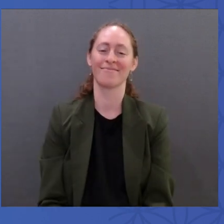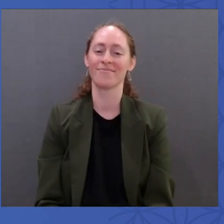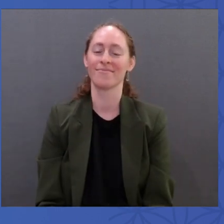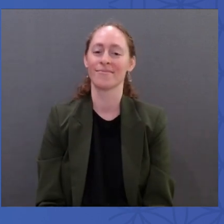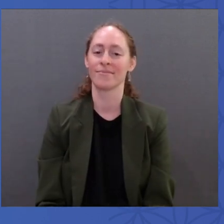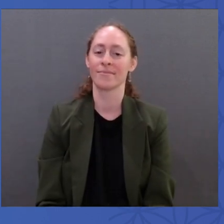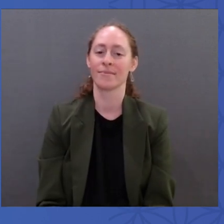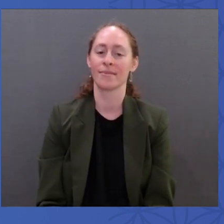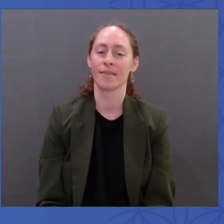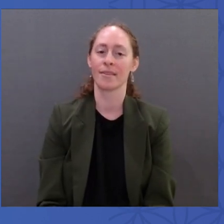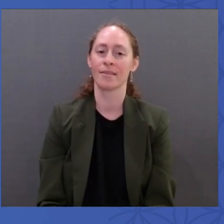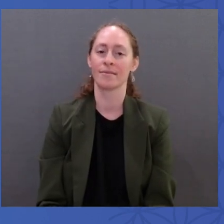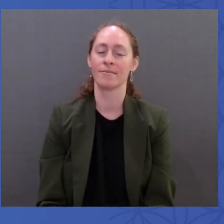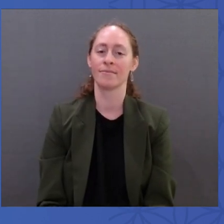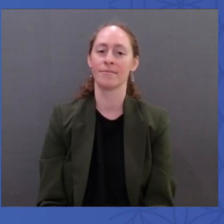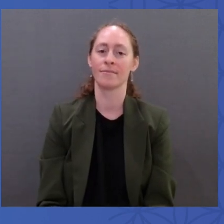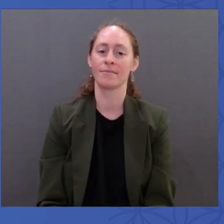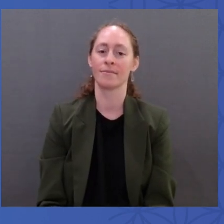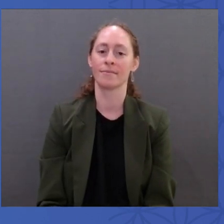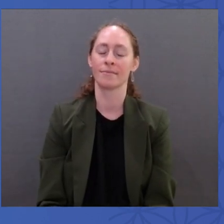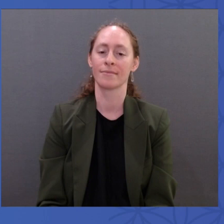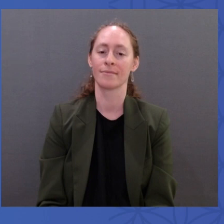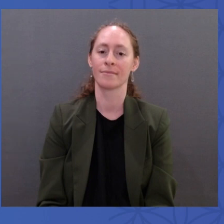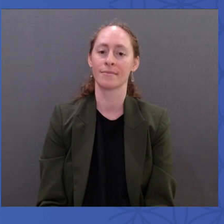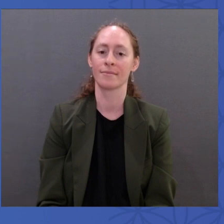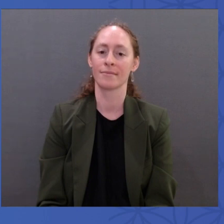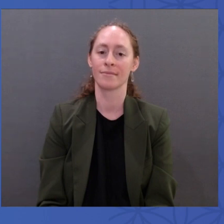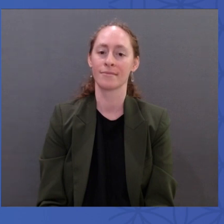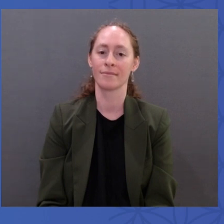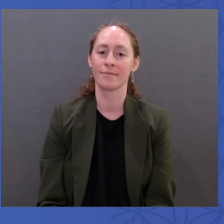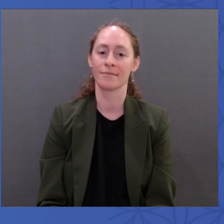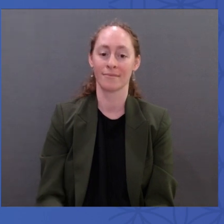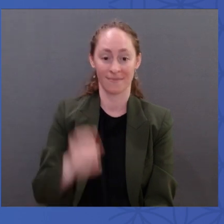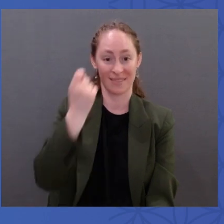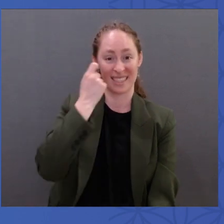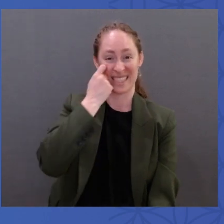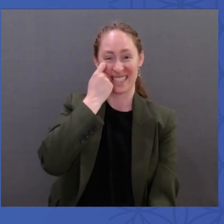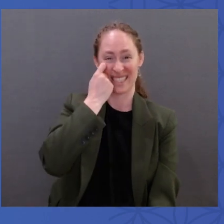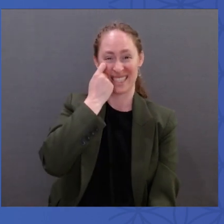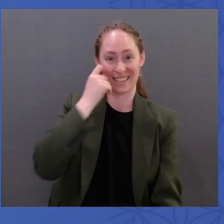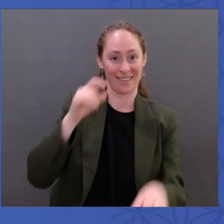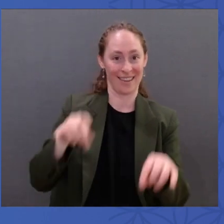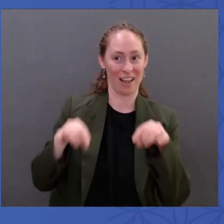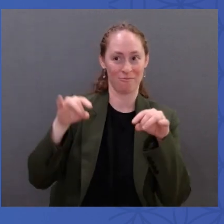held its federal election over the weekend, which means our Prime Minister, the Honorable Anthony Albanese,